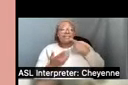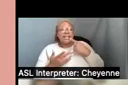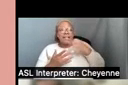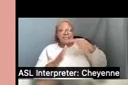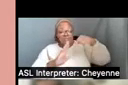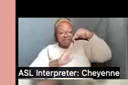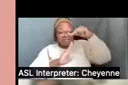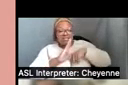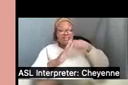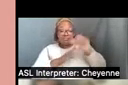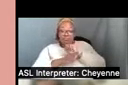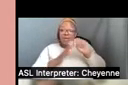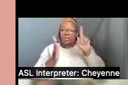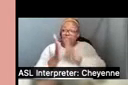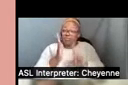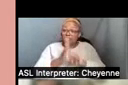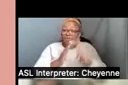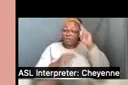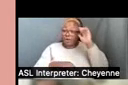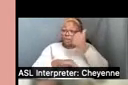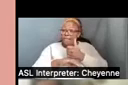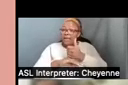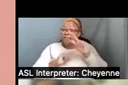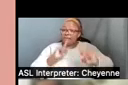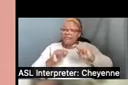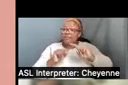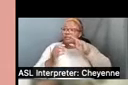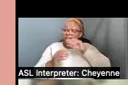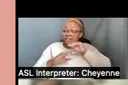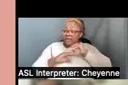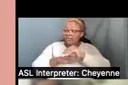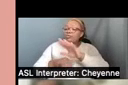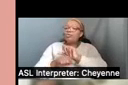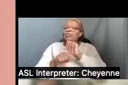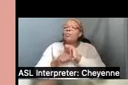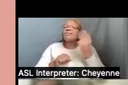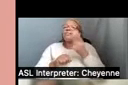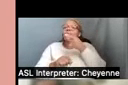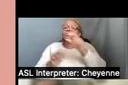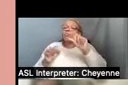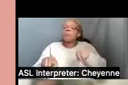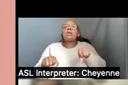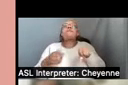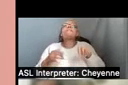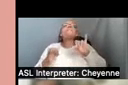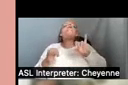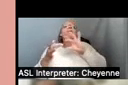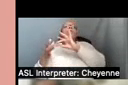fact-based inquiry that is informing the work and that is something you can relay to us, then yes,